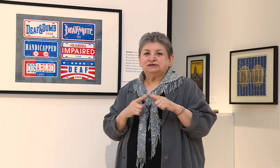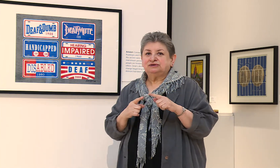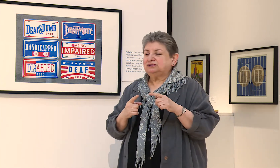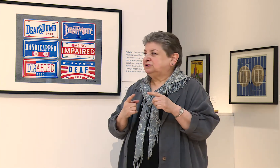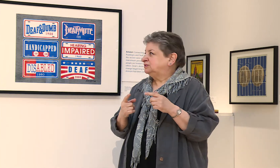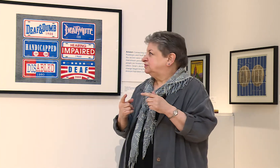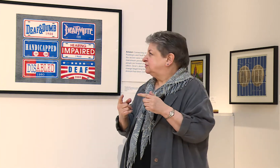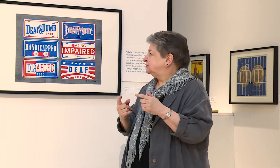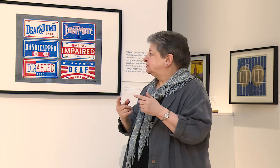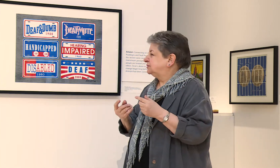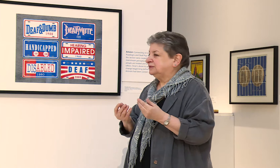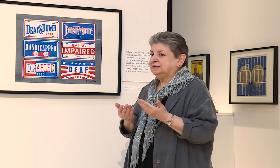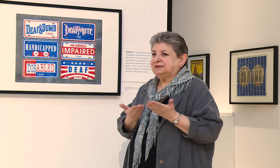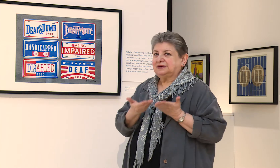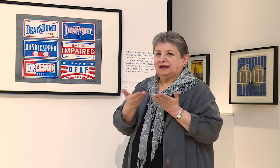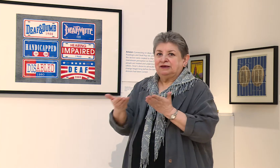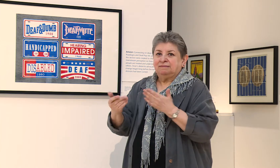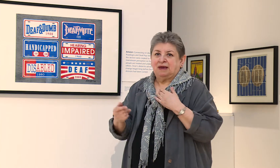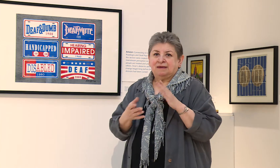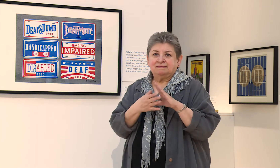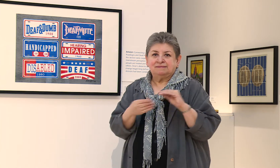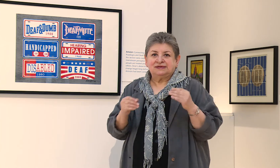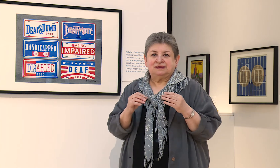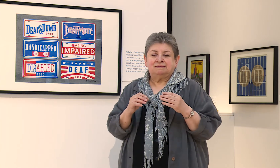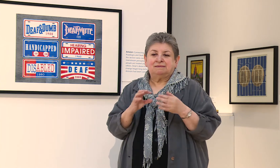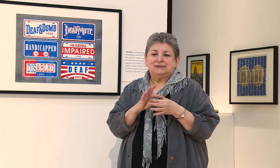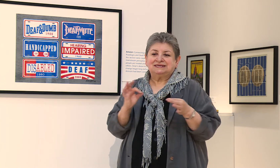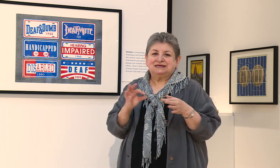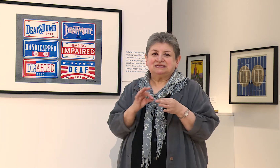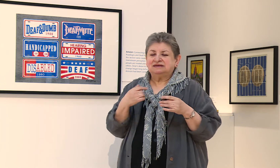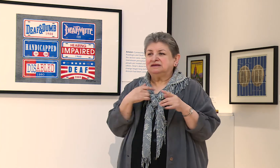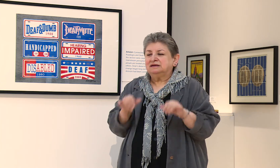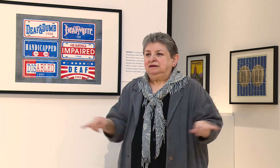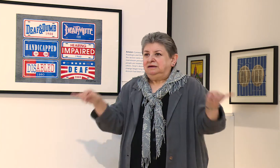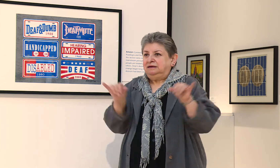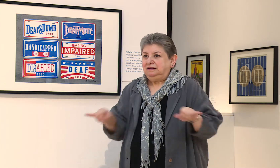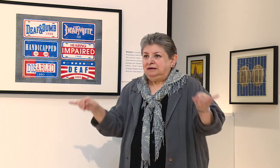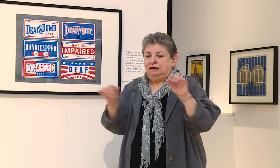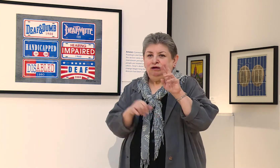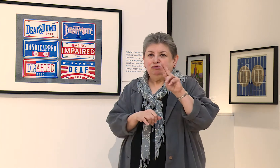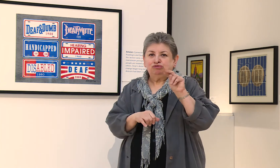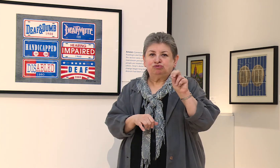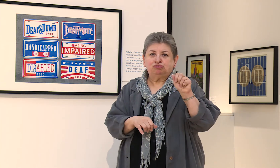I decided to use car license plates as a medium to share my message,